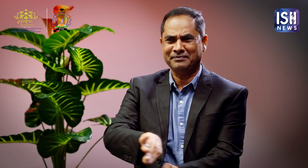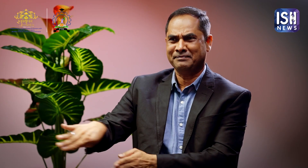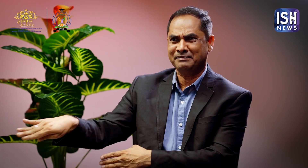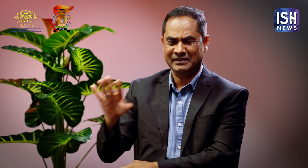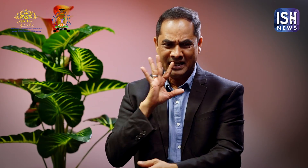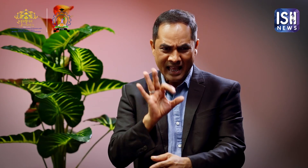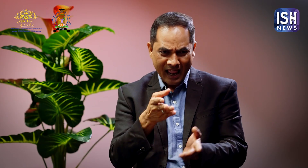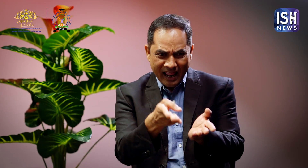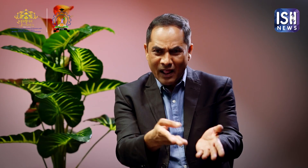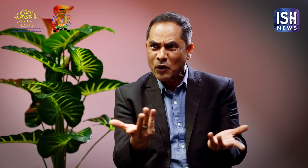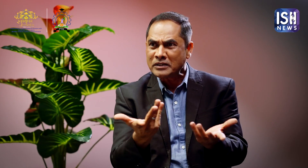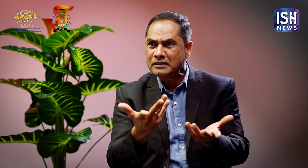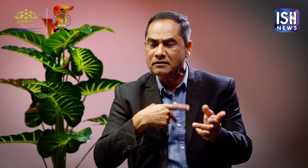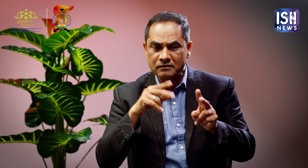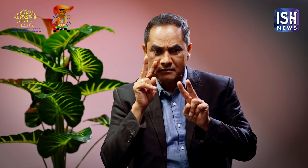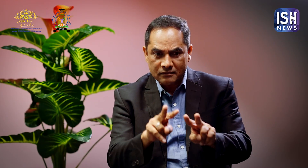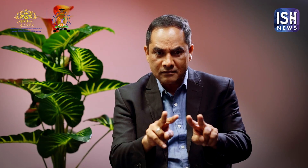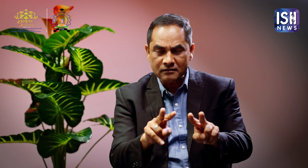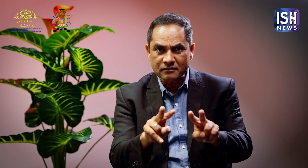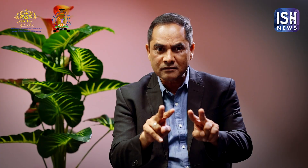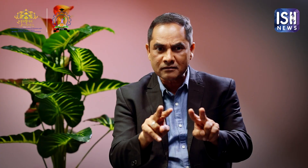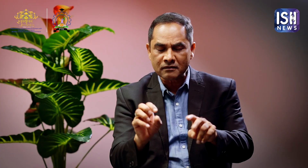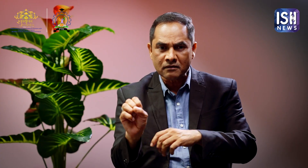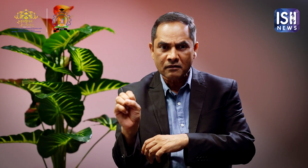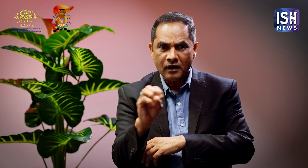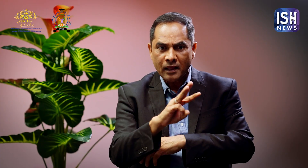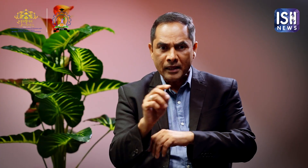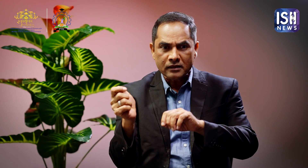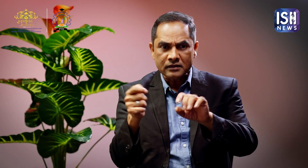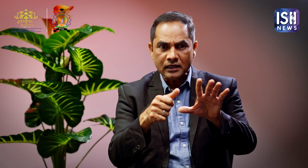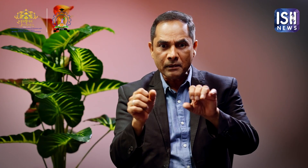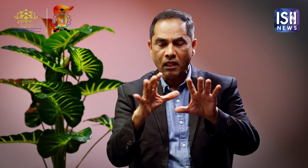So, I set the books aside and began observing the students for the next 3, 6, and 9 months.